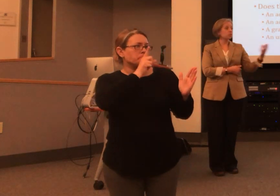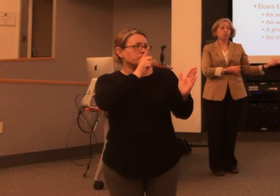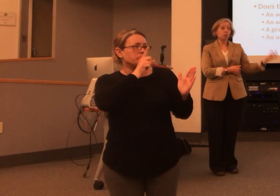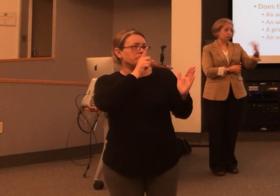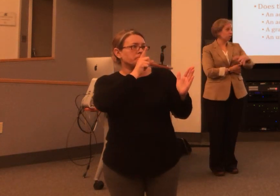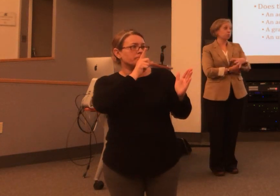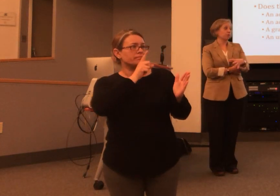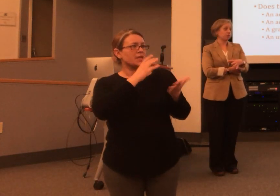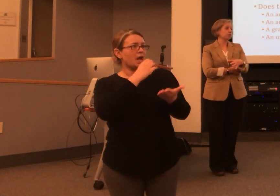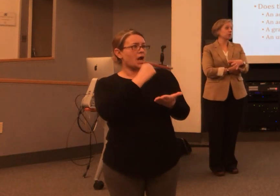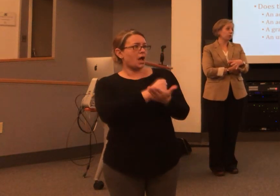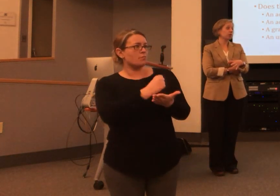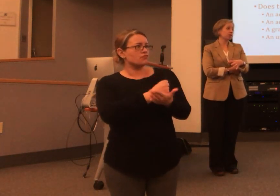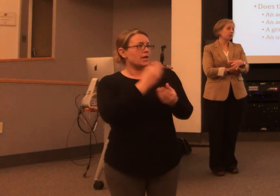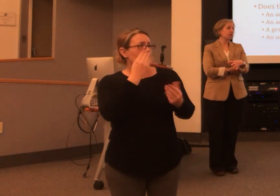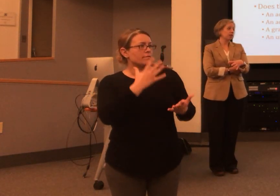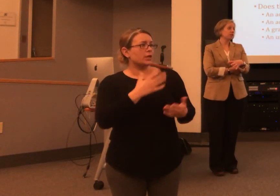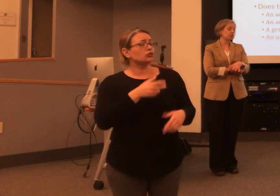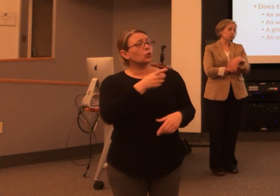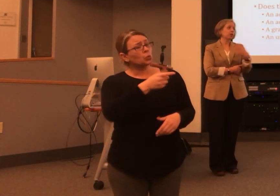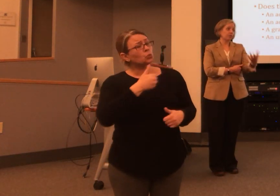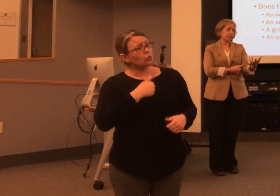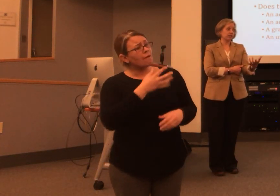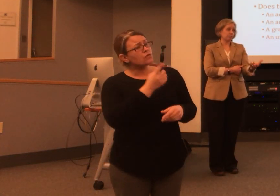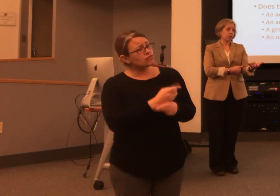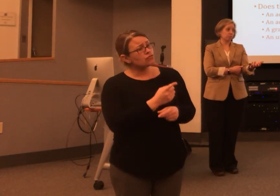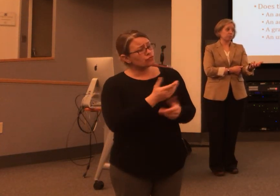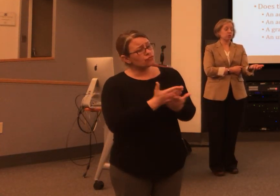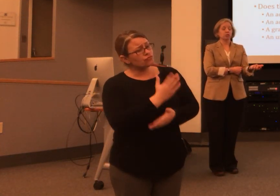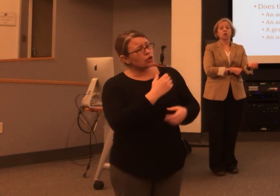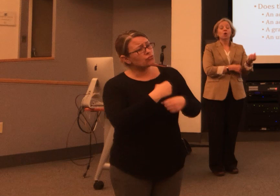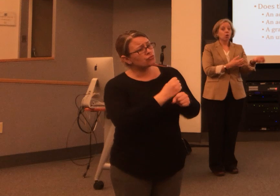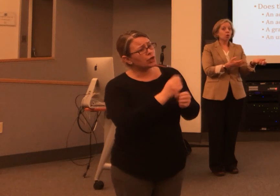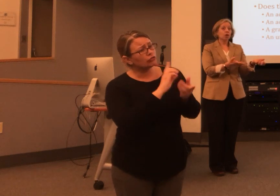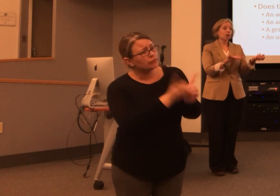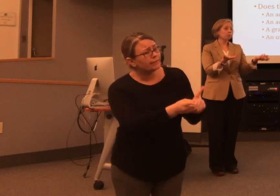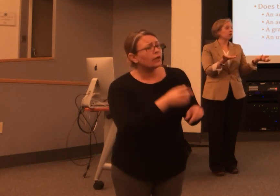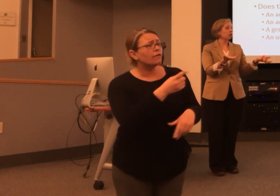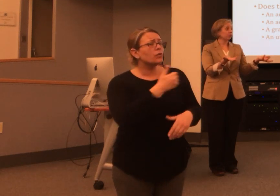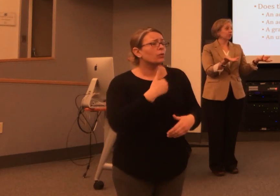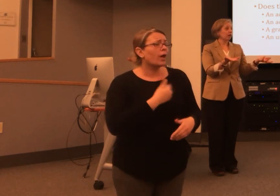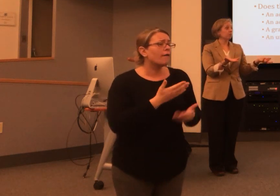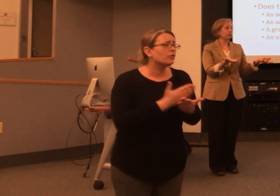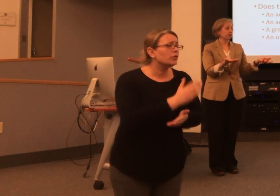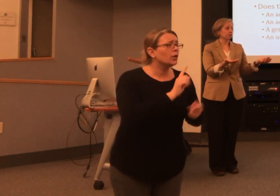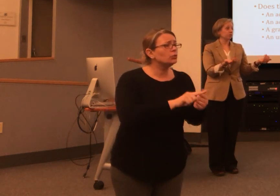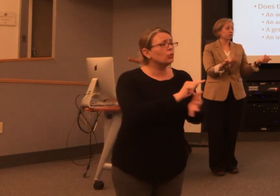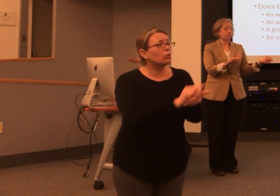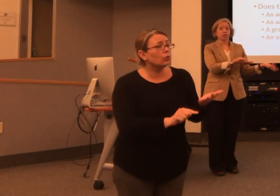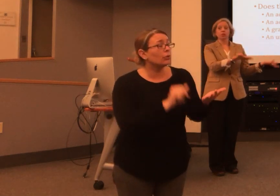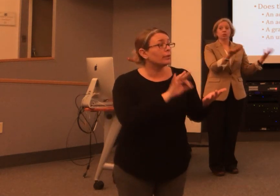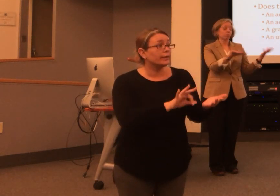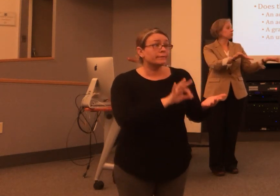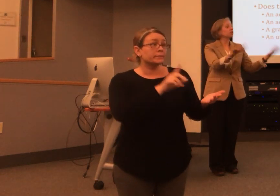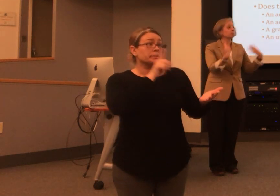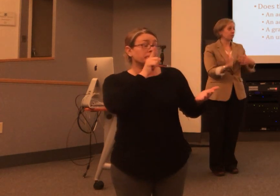those don't go with the physical work. And so you would have to get special permissions, or, I know what often the libraries do, is if they would like our museums,